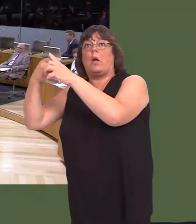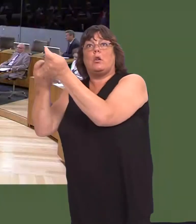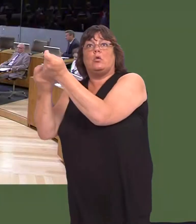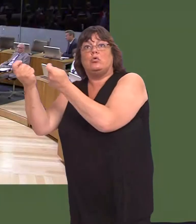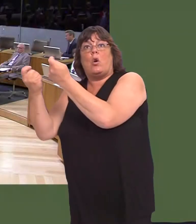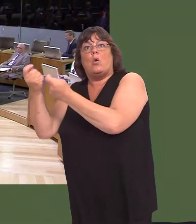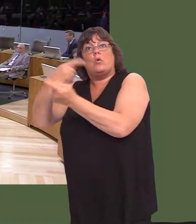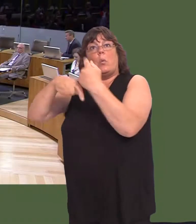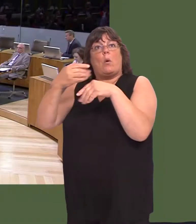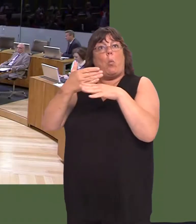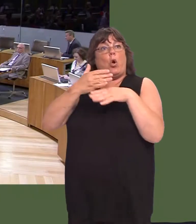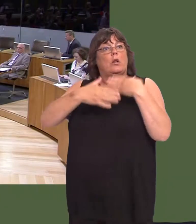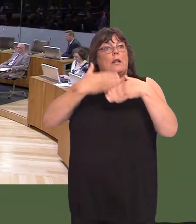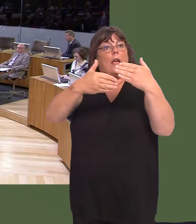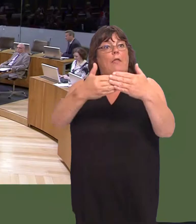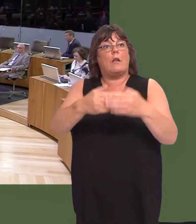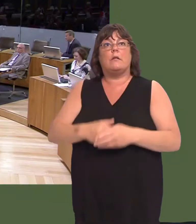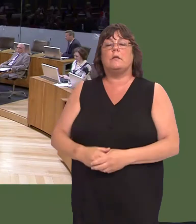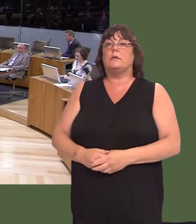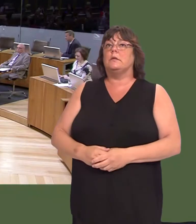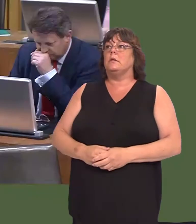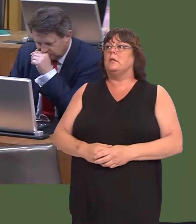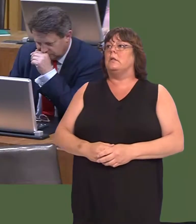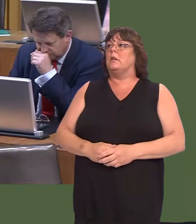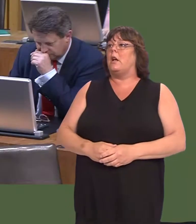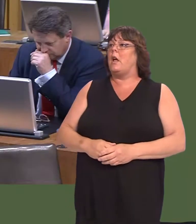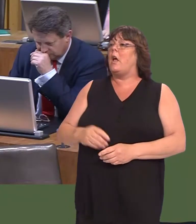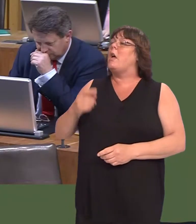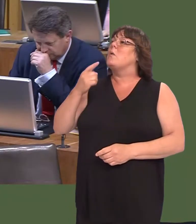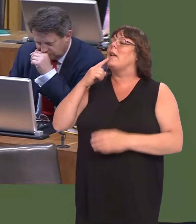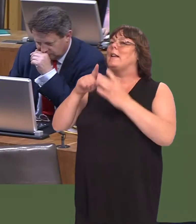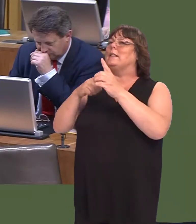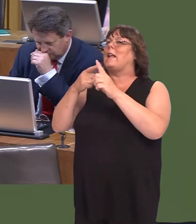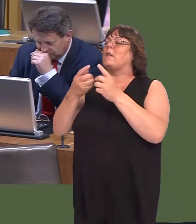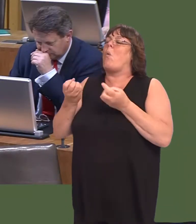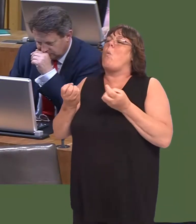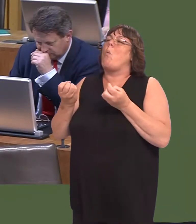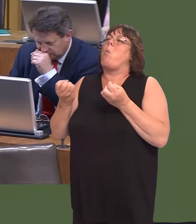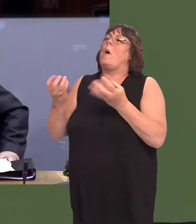Carwyn Jones: I could mischievously say he used the word ëwastedí in the UK, but he meant ëraisedí, I know that. He makes a good point.